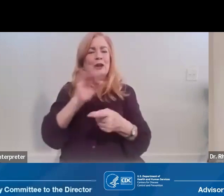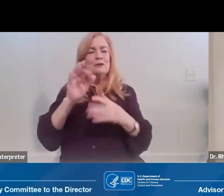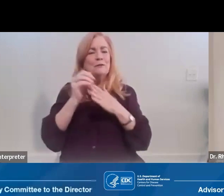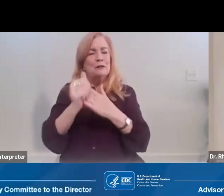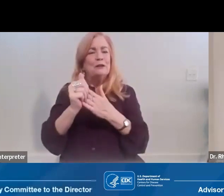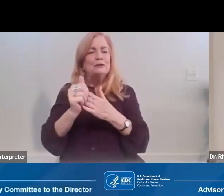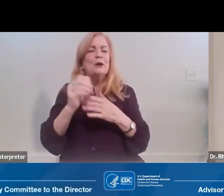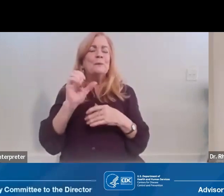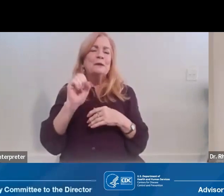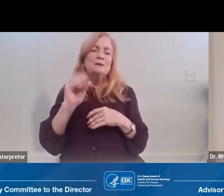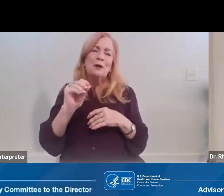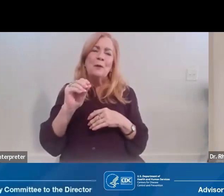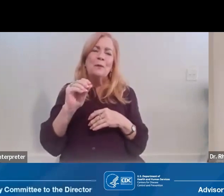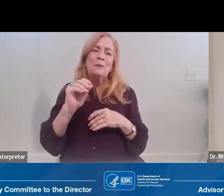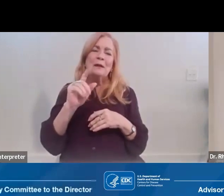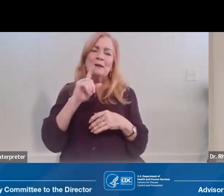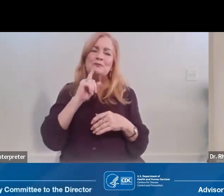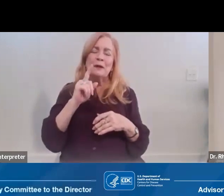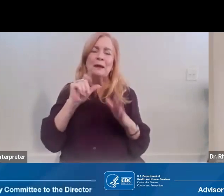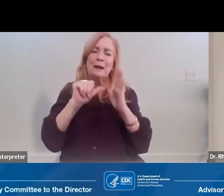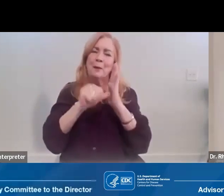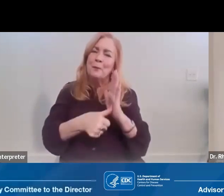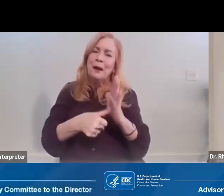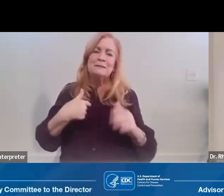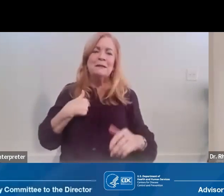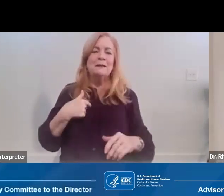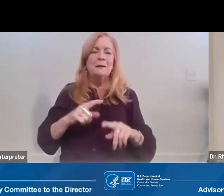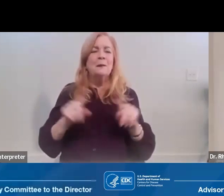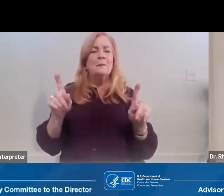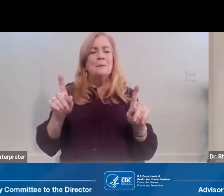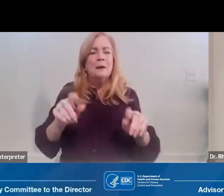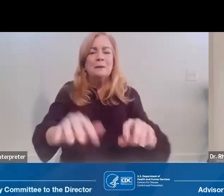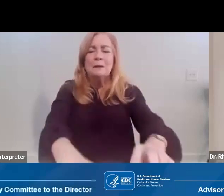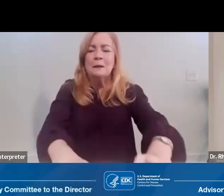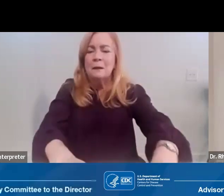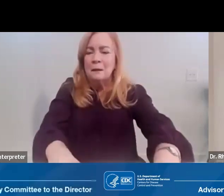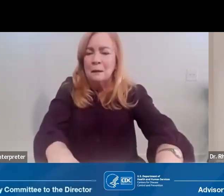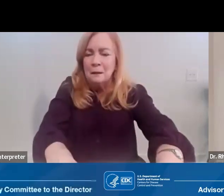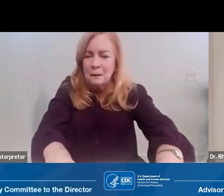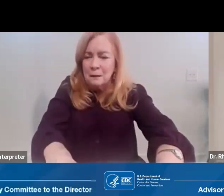I have a comment and be question, it builds on what Jill was talking about,